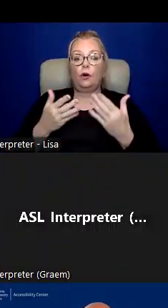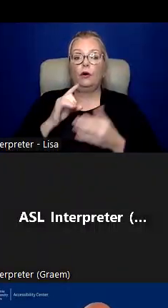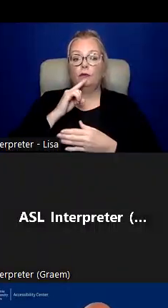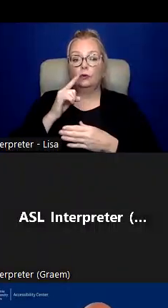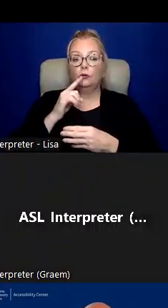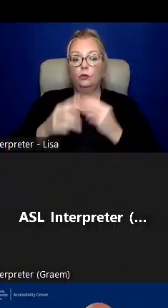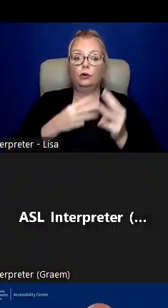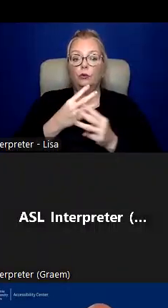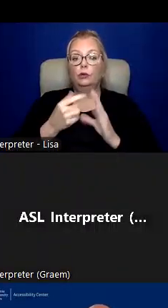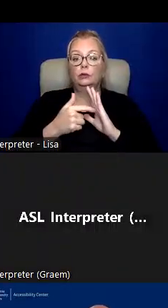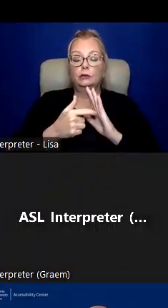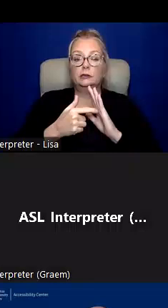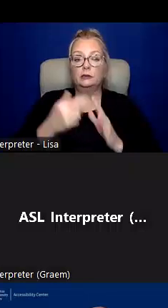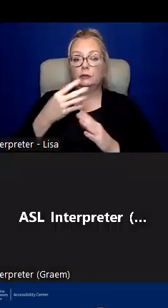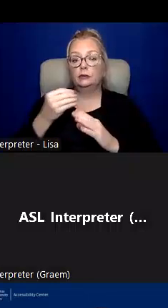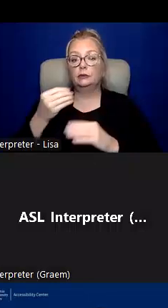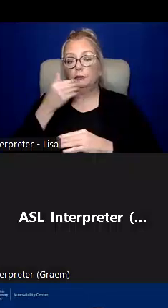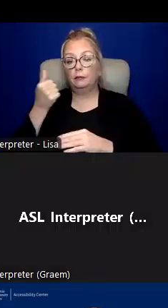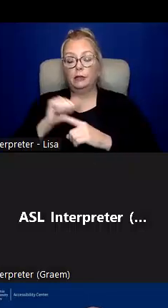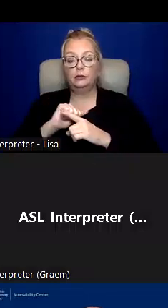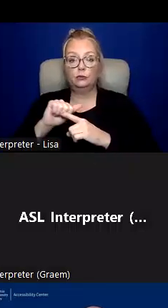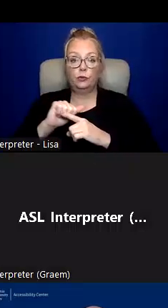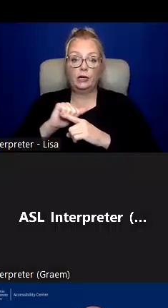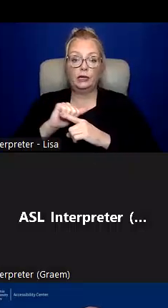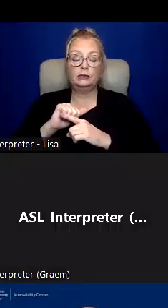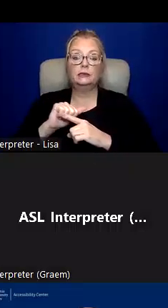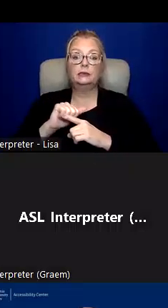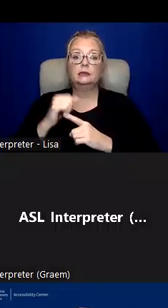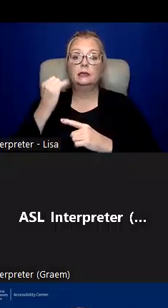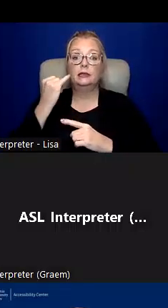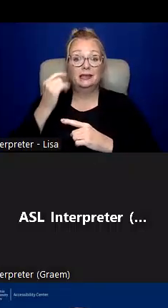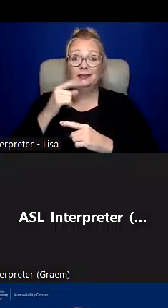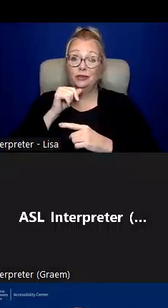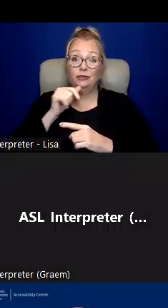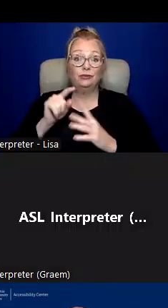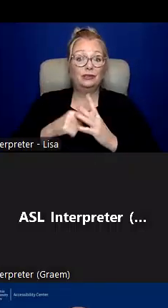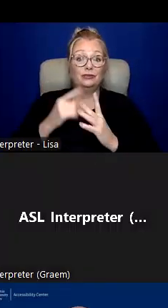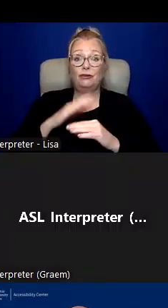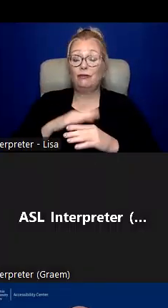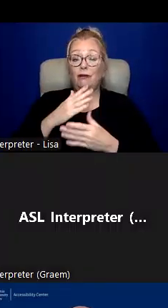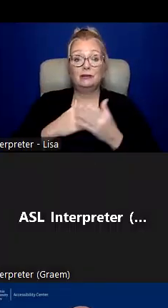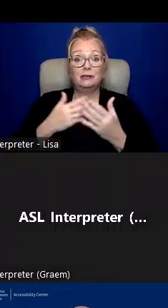and best practices to hopefully, if you haven't started on some of these things that I'm going to show you, give you